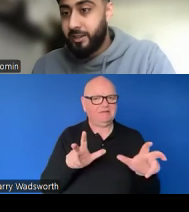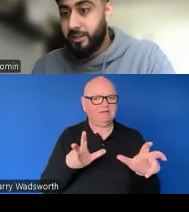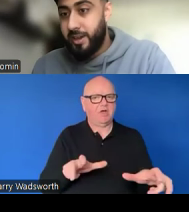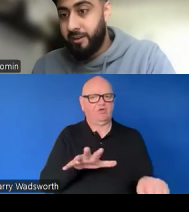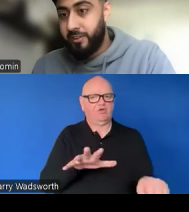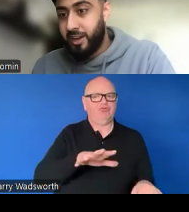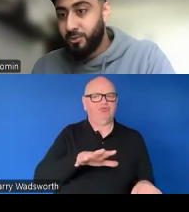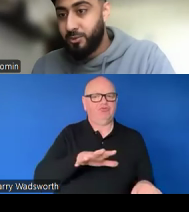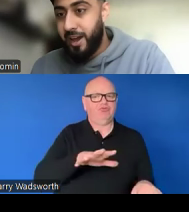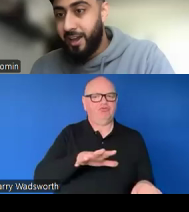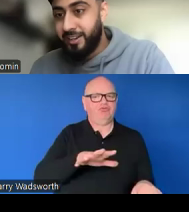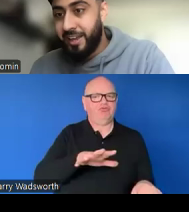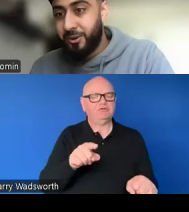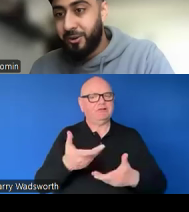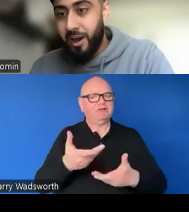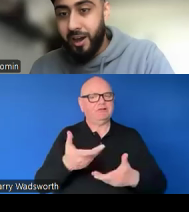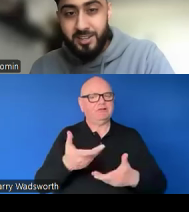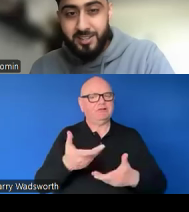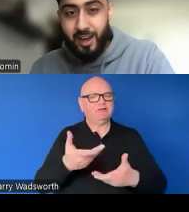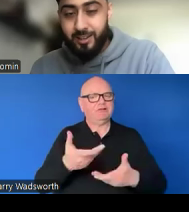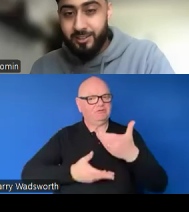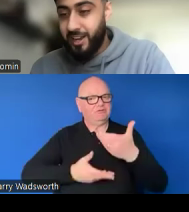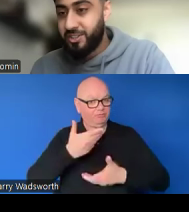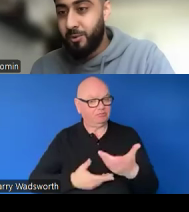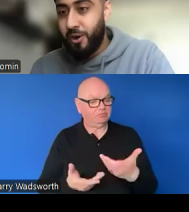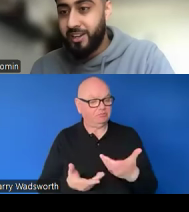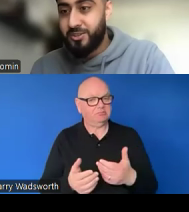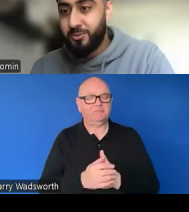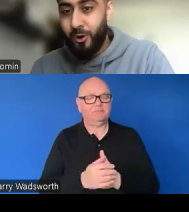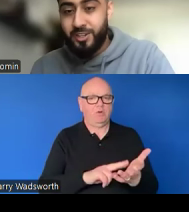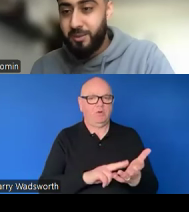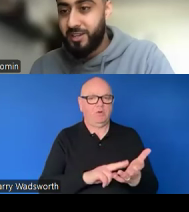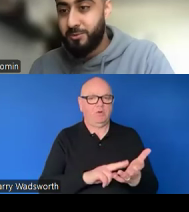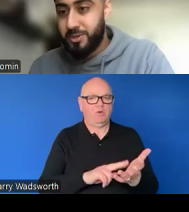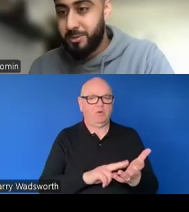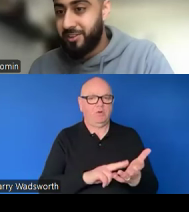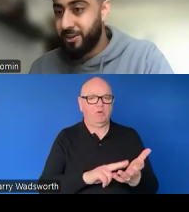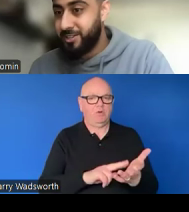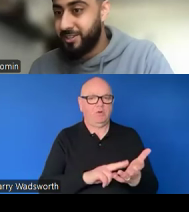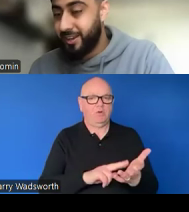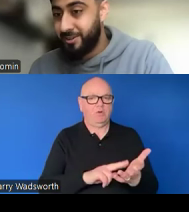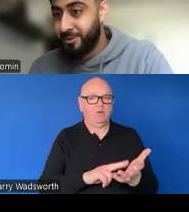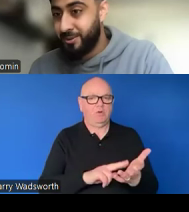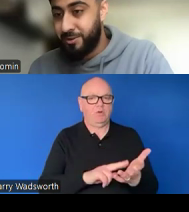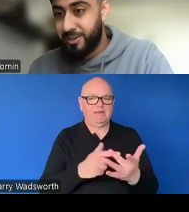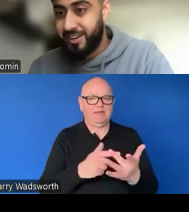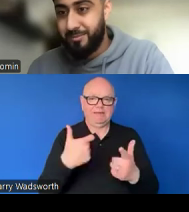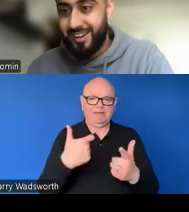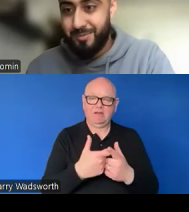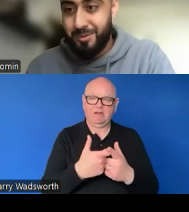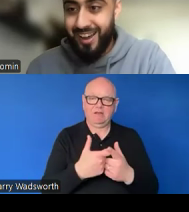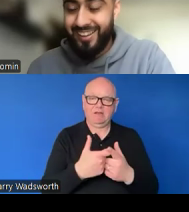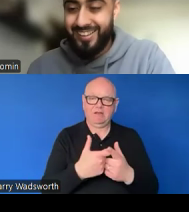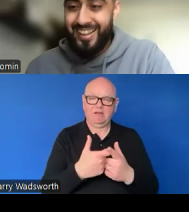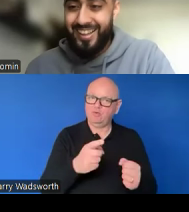Yes, so that's where Nick works. Does that summarize what the best museum ever does? I don't know. Maybe you can tell me a little bit better.